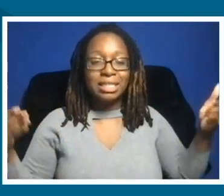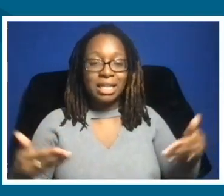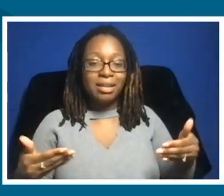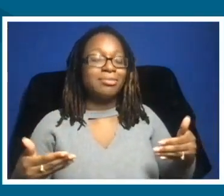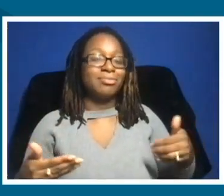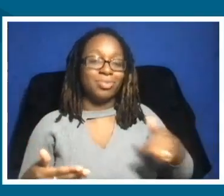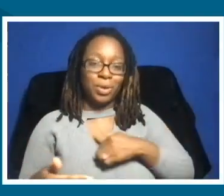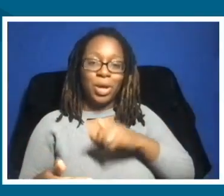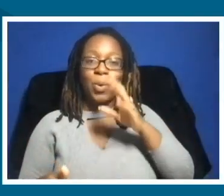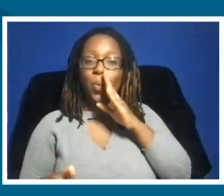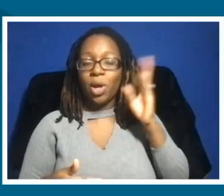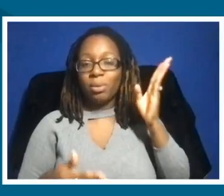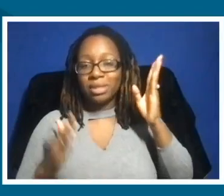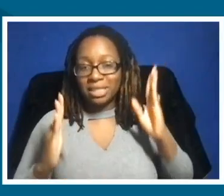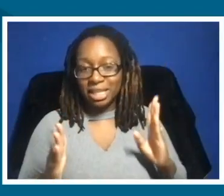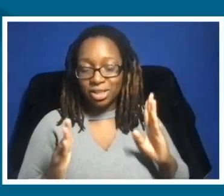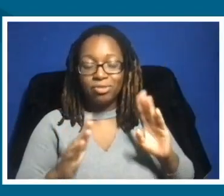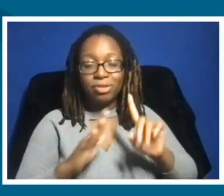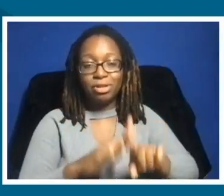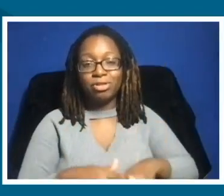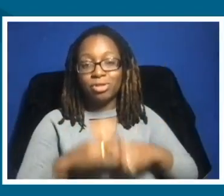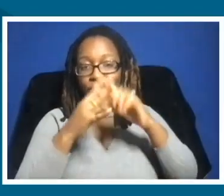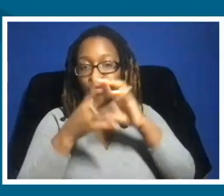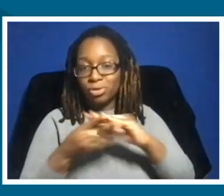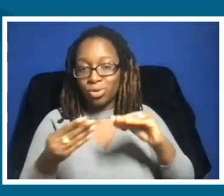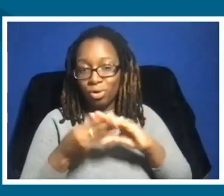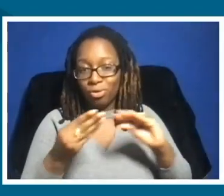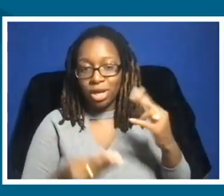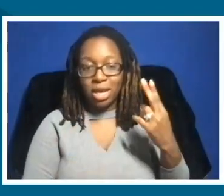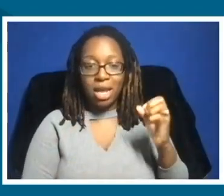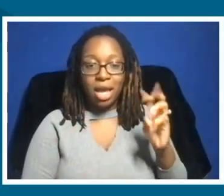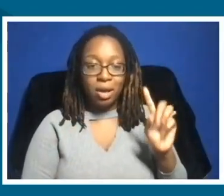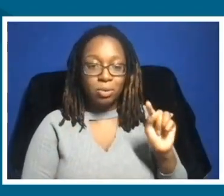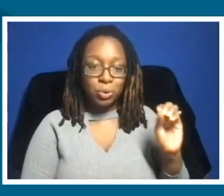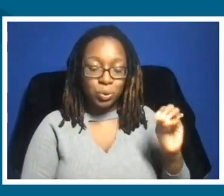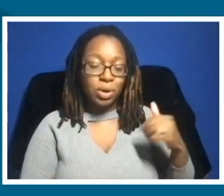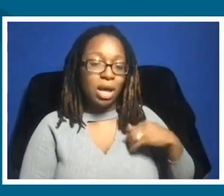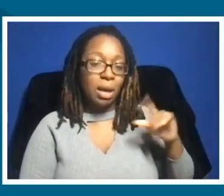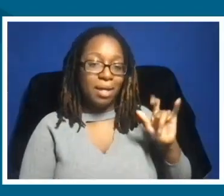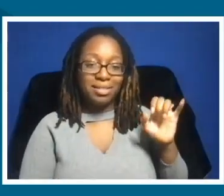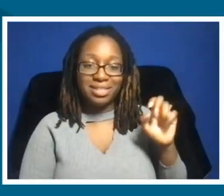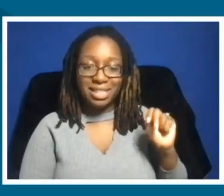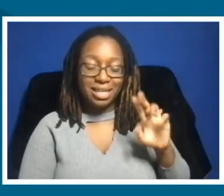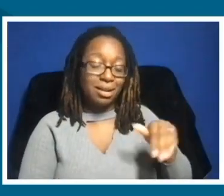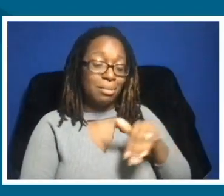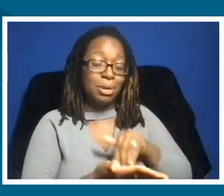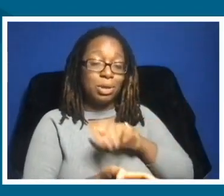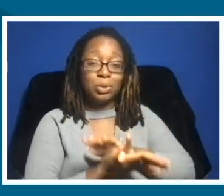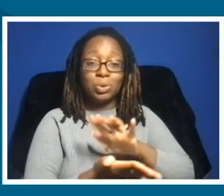into our story and our how-to guide i'm allison gilmeister a middle school